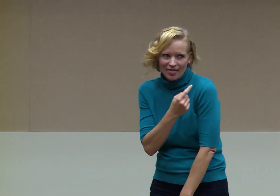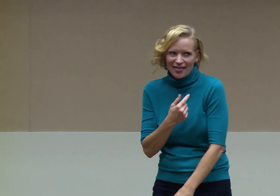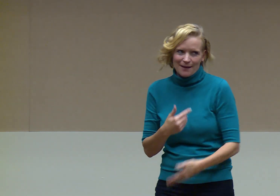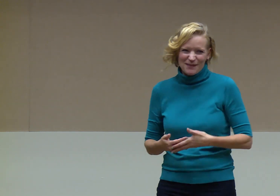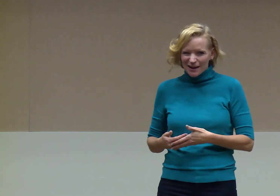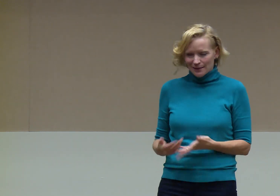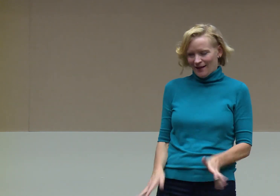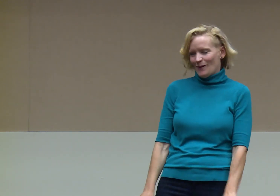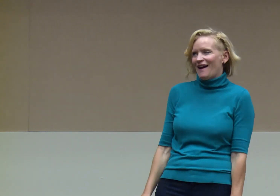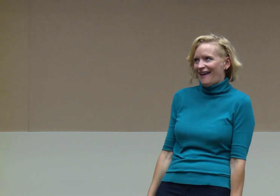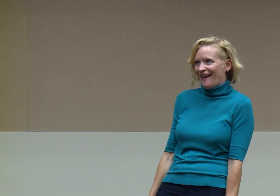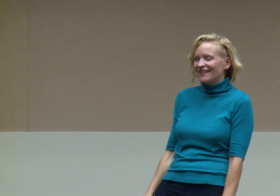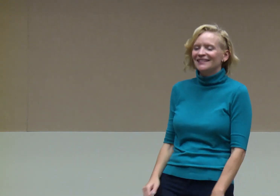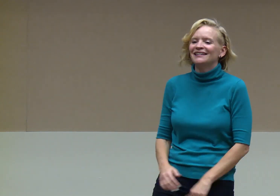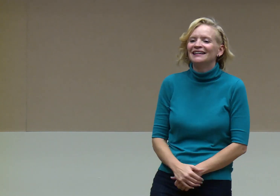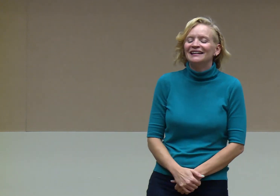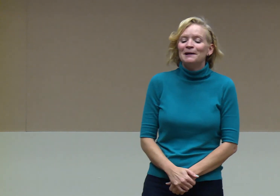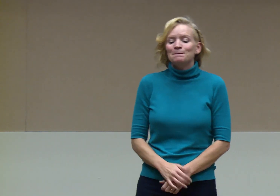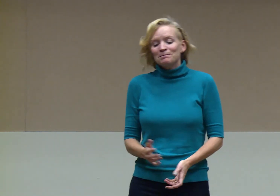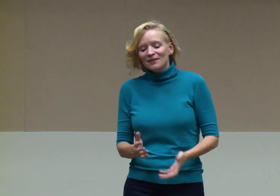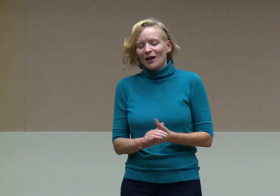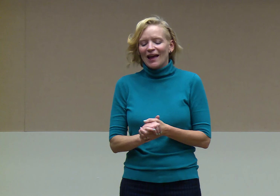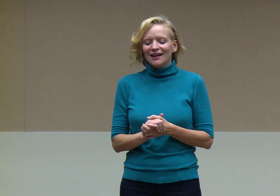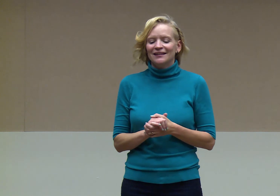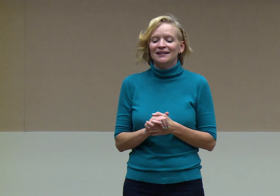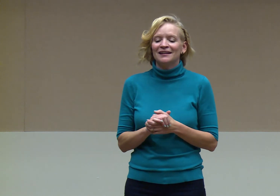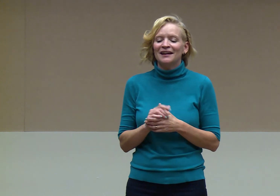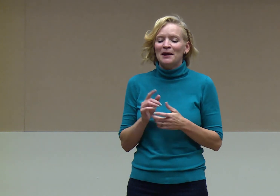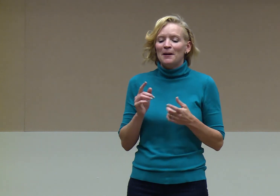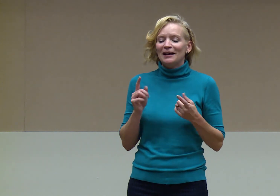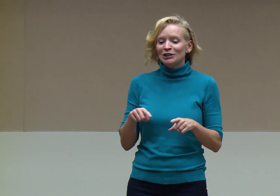Ugh. I did not want to work with babies.